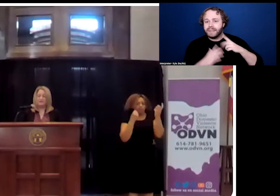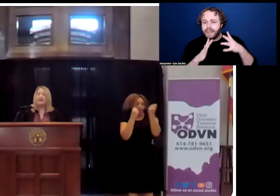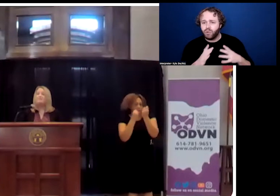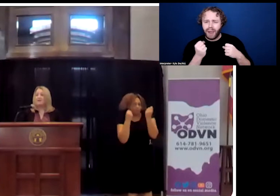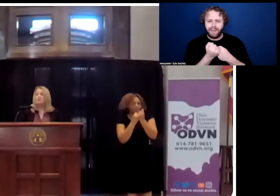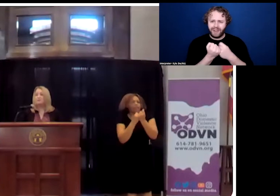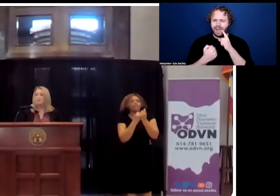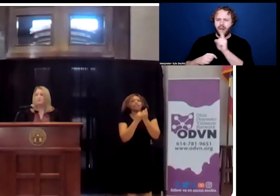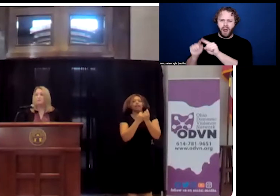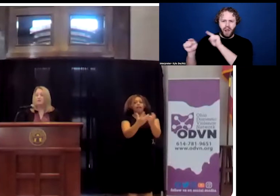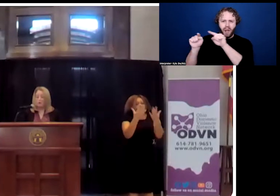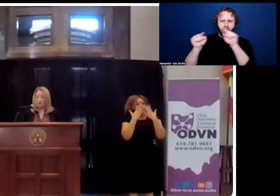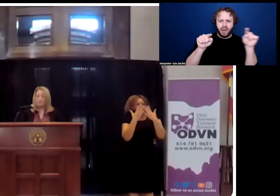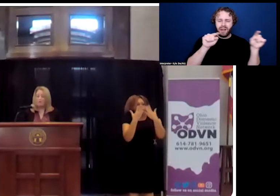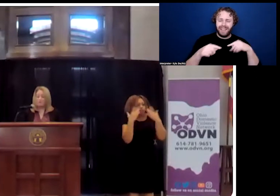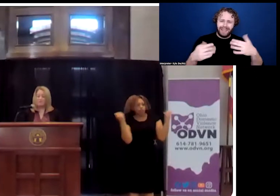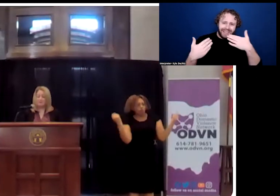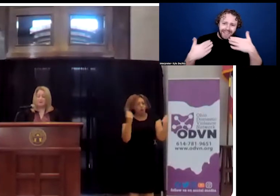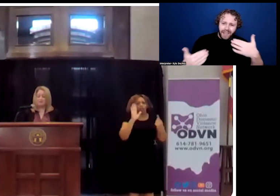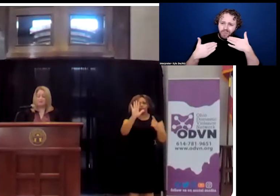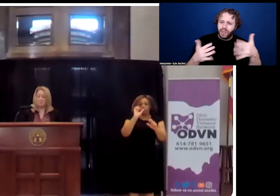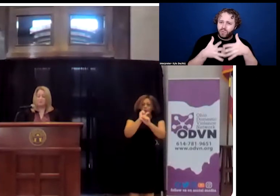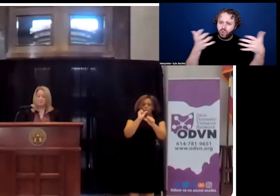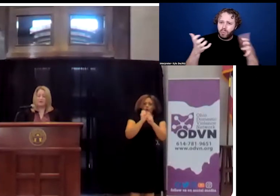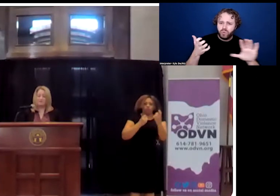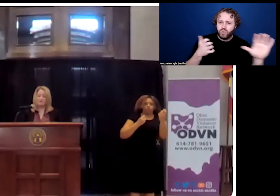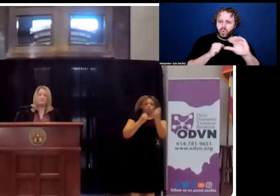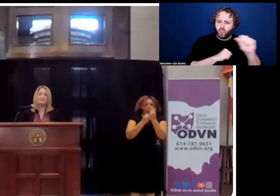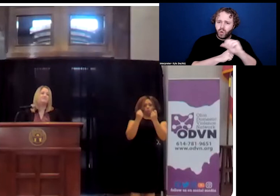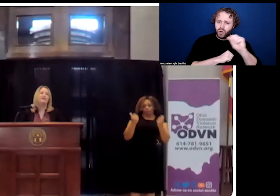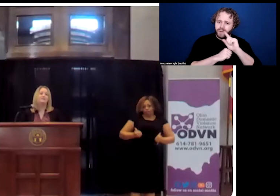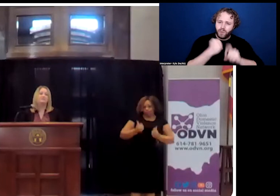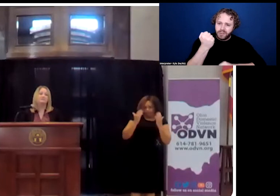I thank you for all that you have done to support survivors of domestic violence,